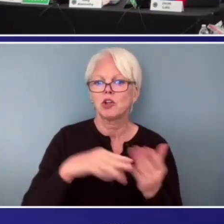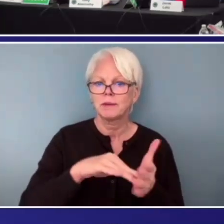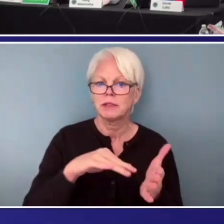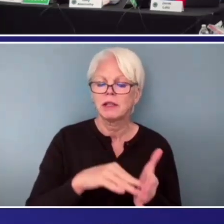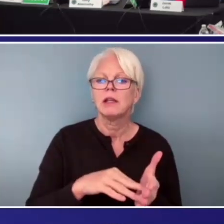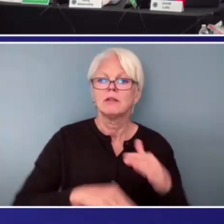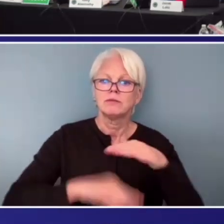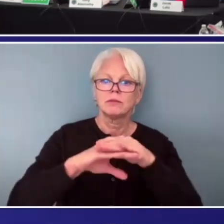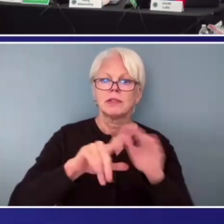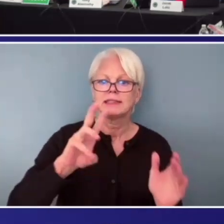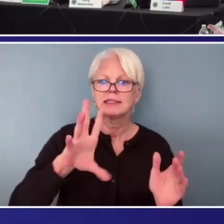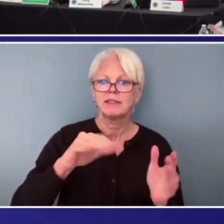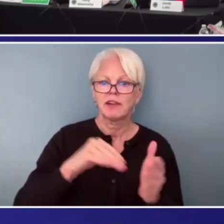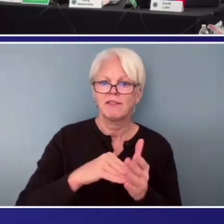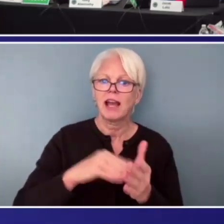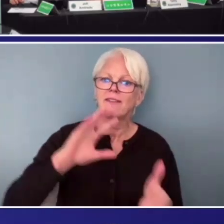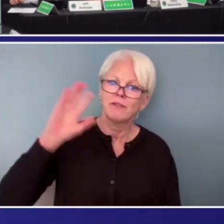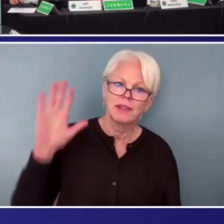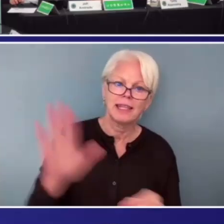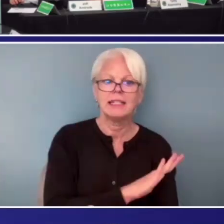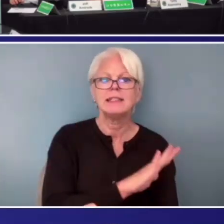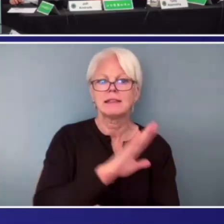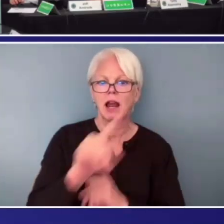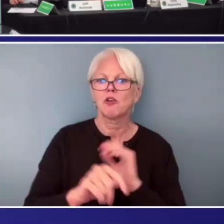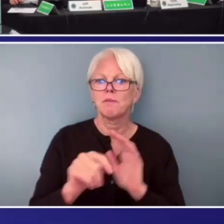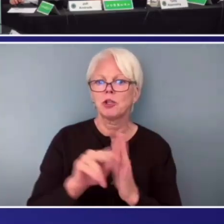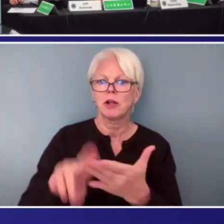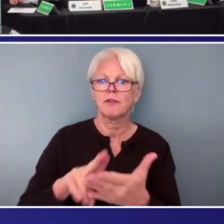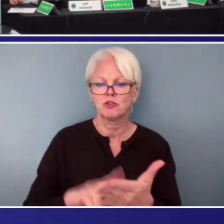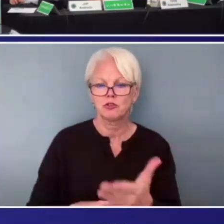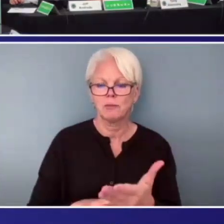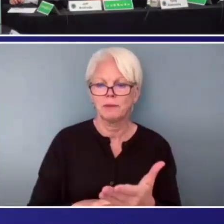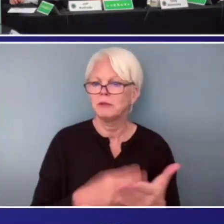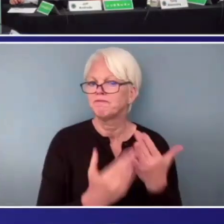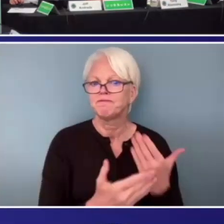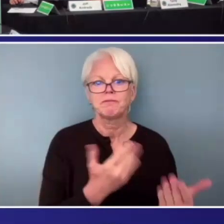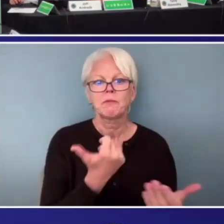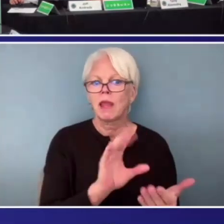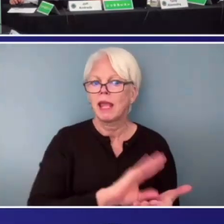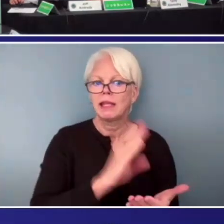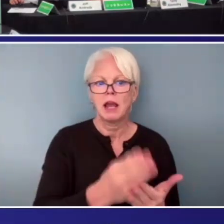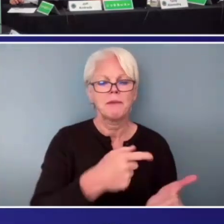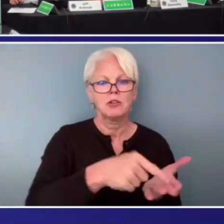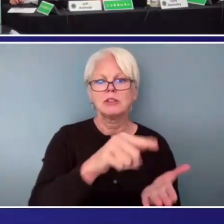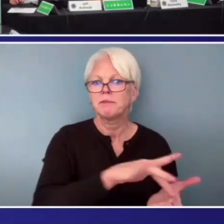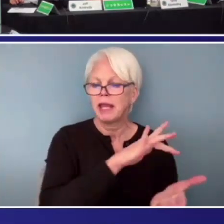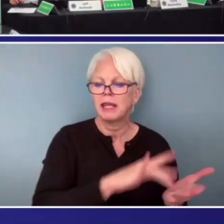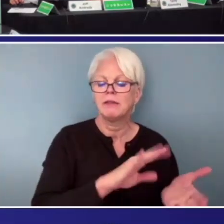$65,000 for the entire period of enrollment without regard to any amounts repaid, forgiven, canceled, or otherwise discharged